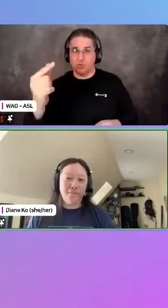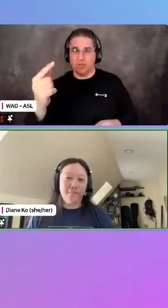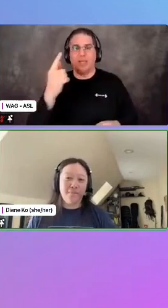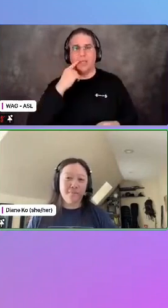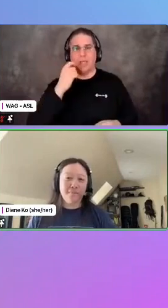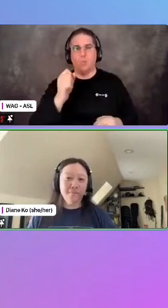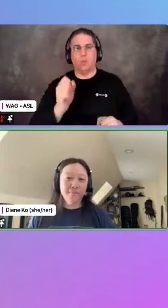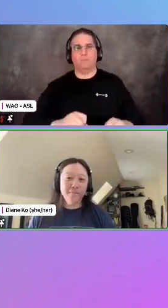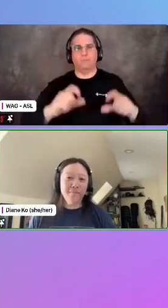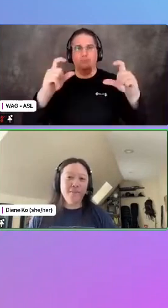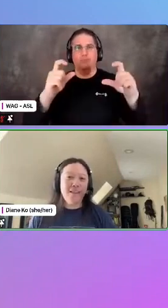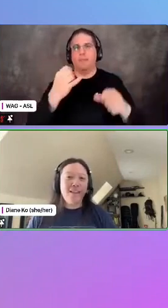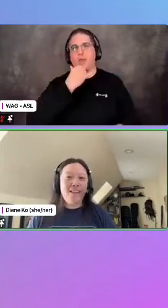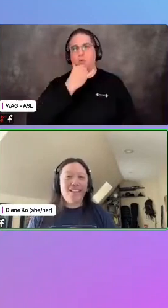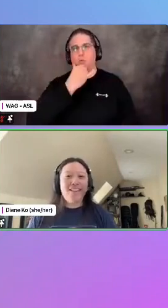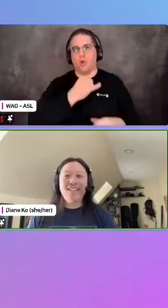component I can place fix it in one rather than all the